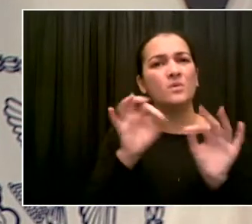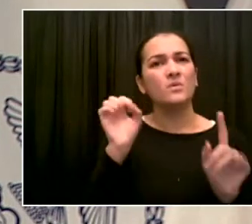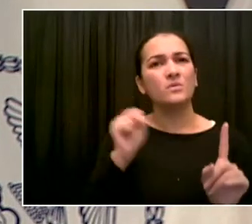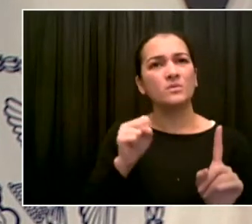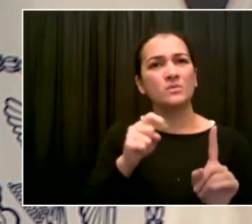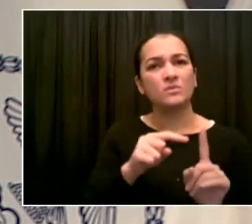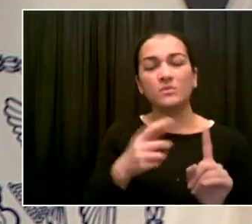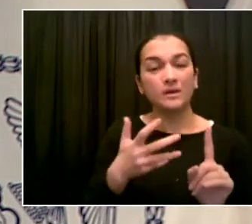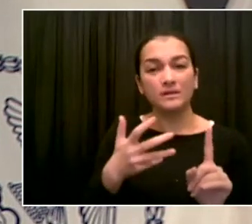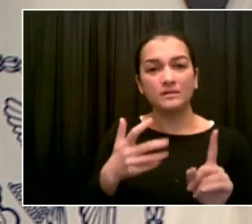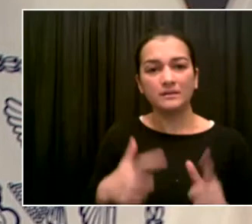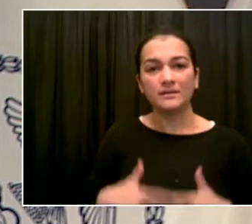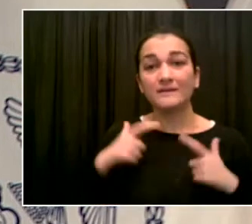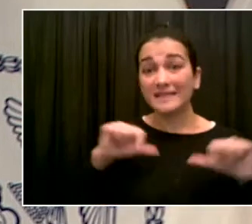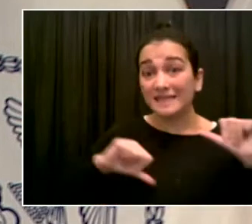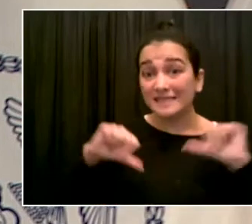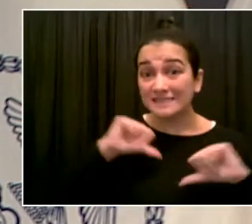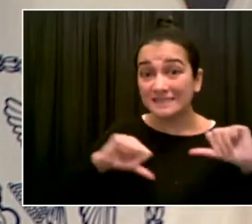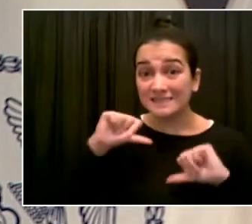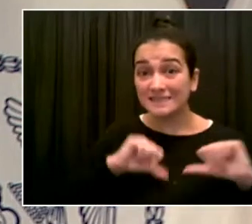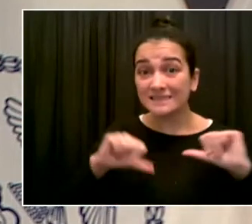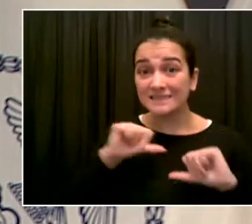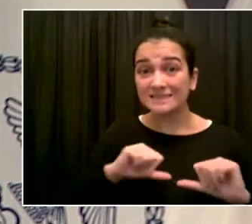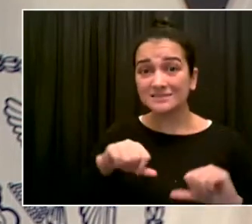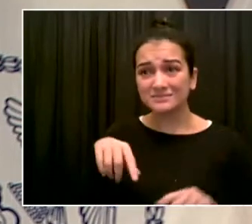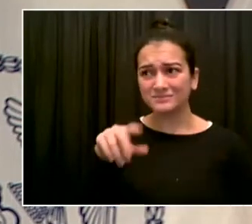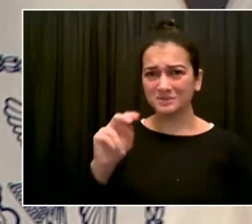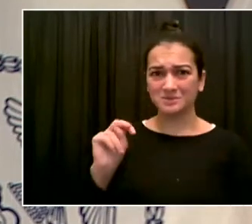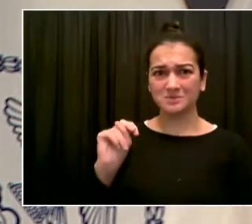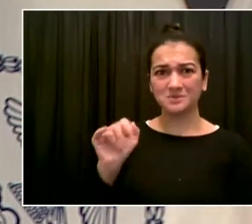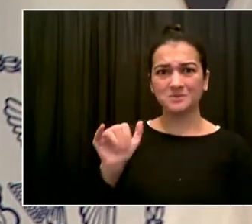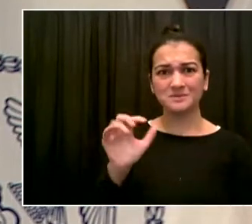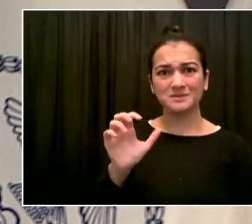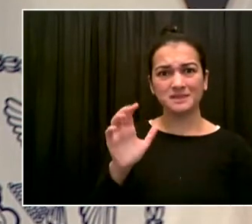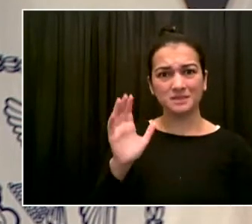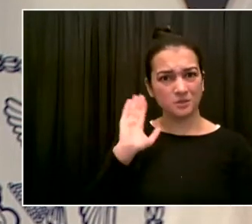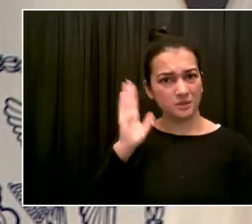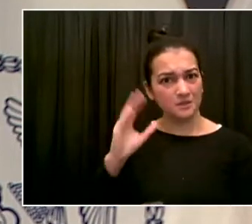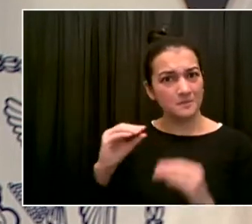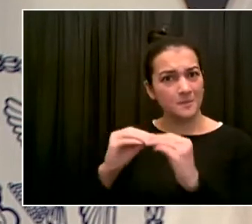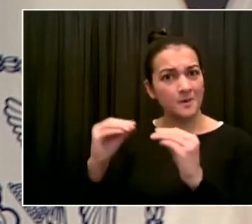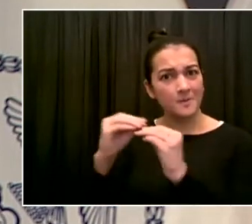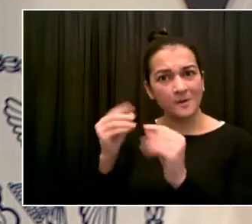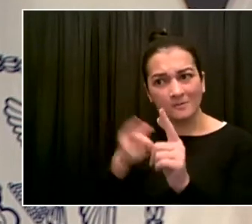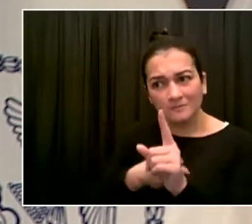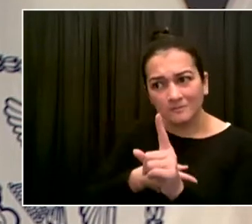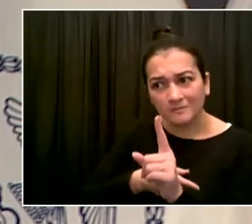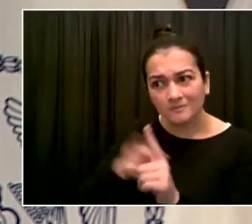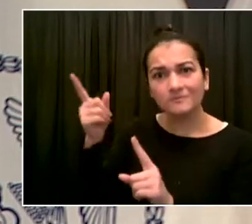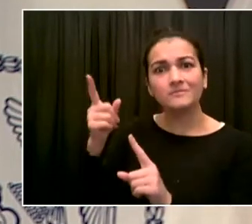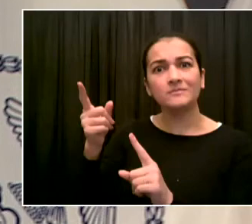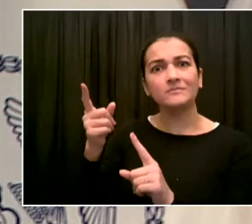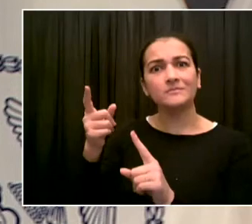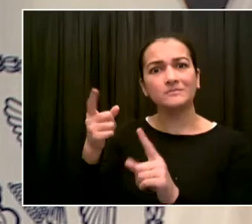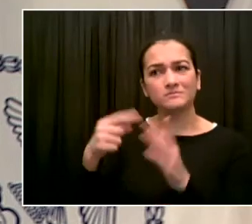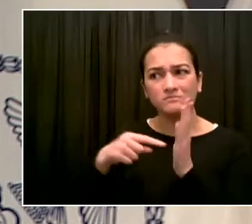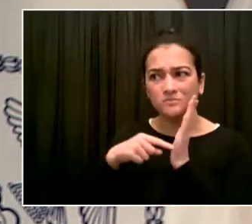CAPITAL OF THE WORLD. WE NEED LIFE- SCIENCES IN CRUCIAL LOCATINSO